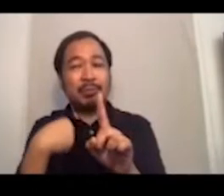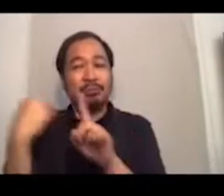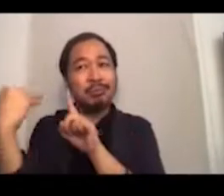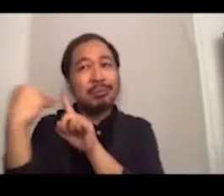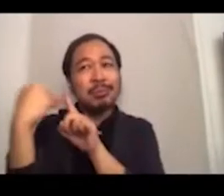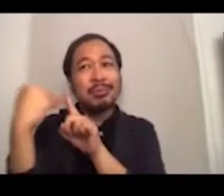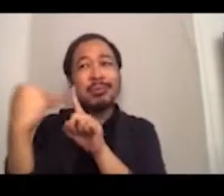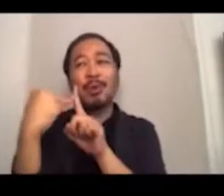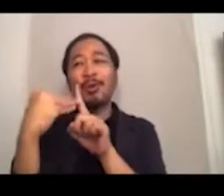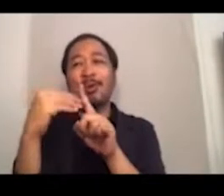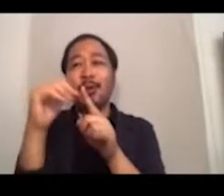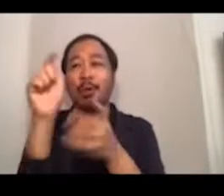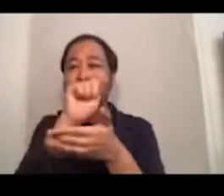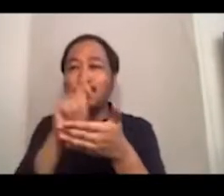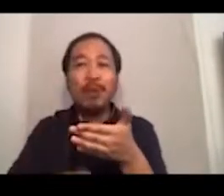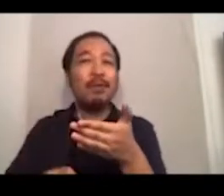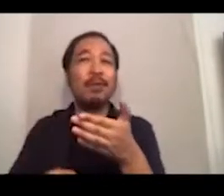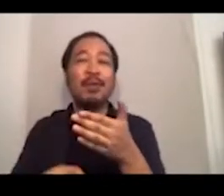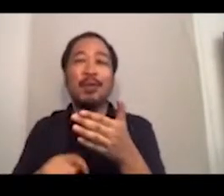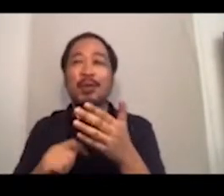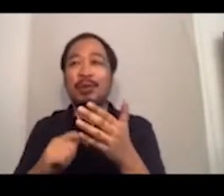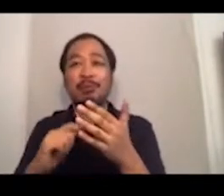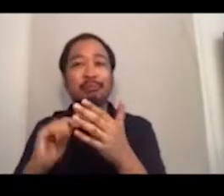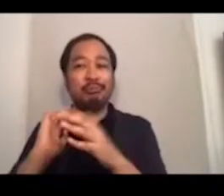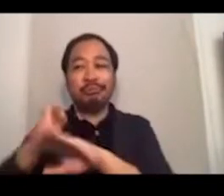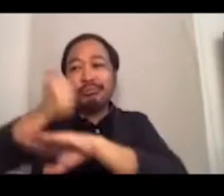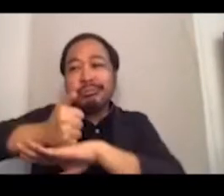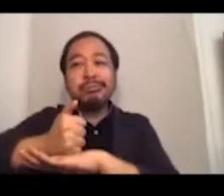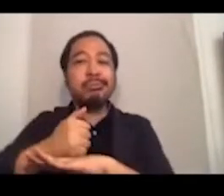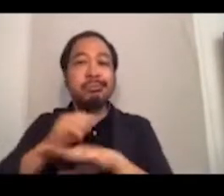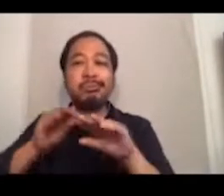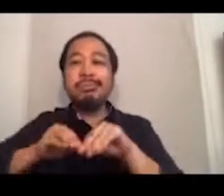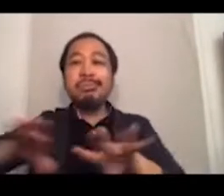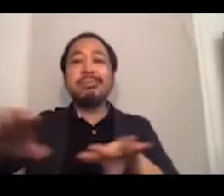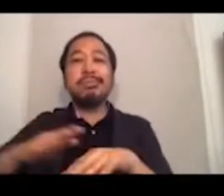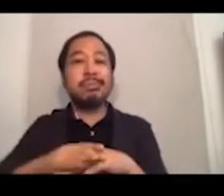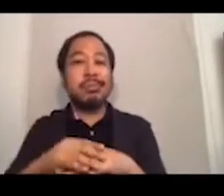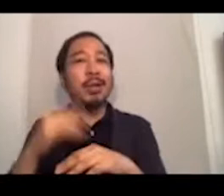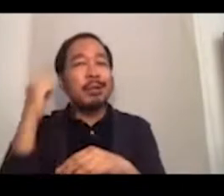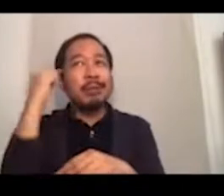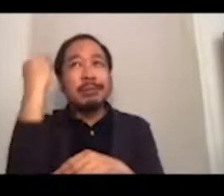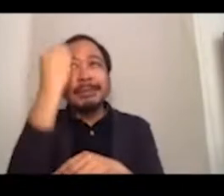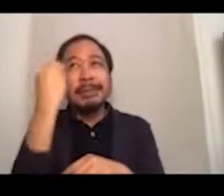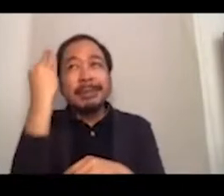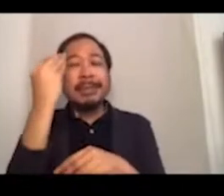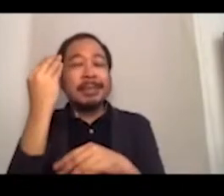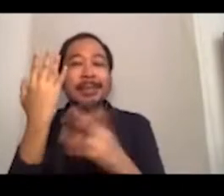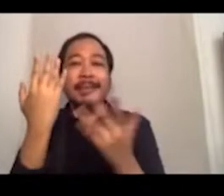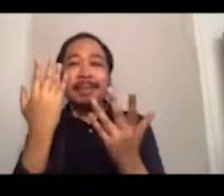on the Rights of Persons with Disabilities. And it's a great honour to work with the Special Envoy,